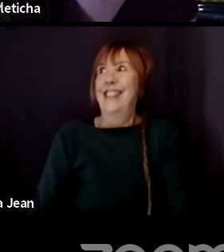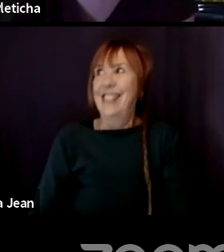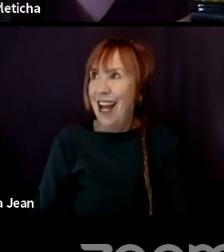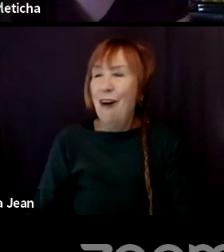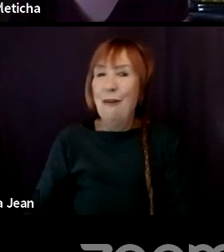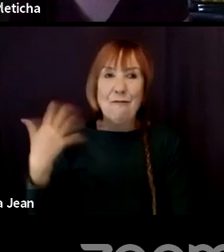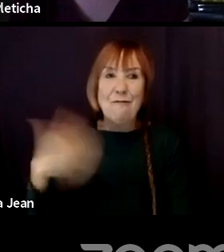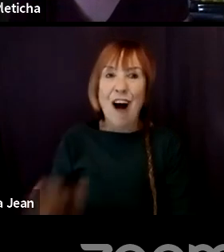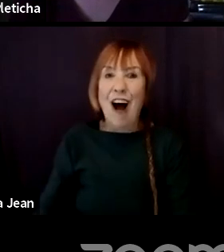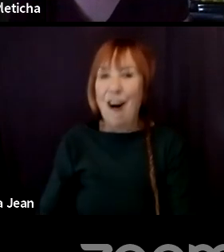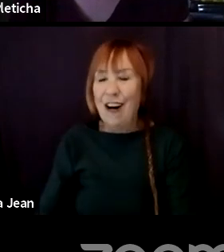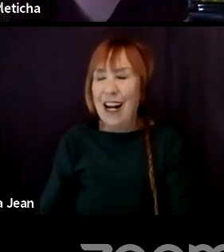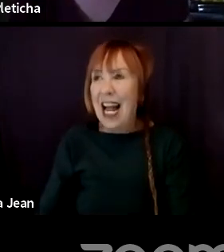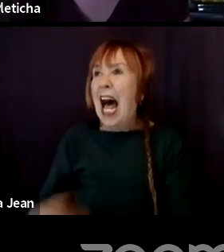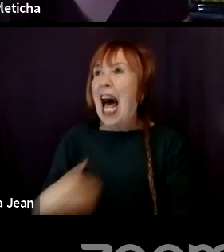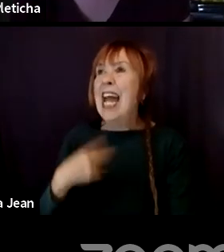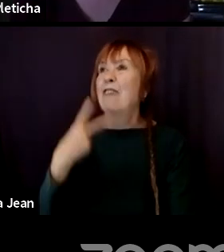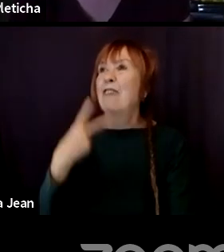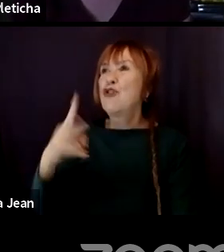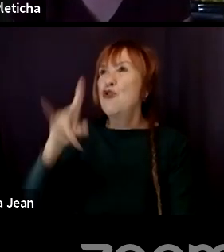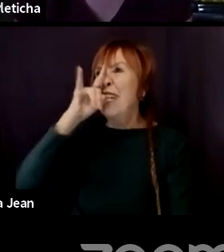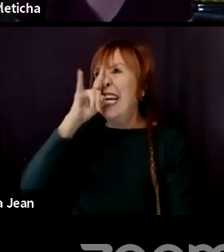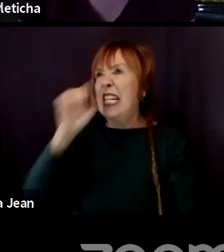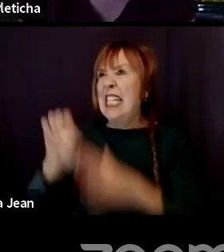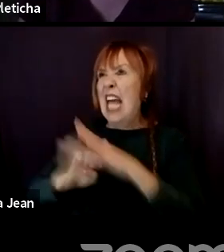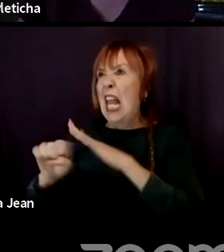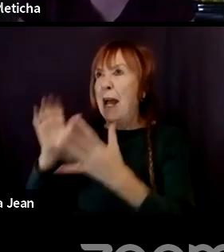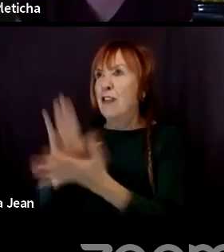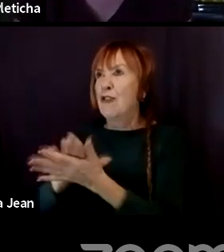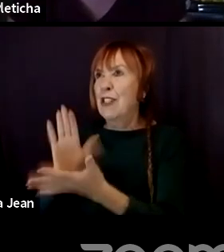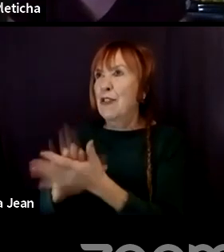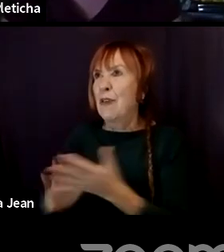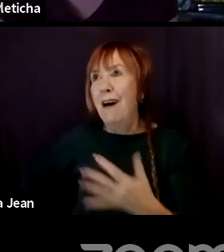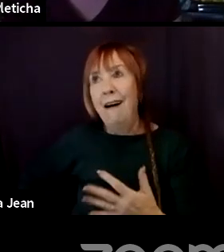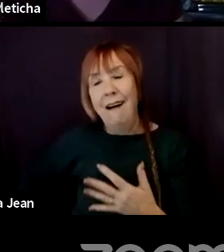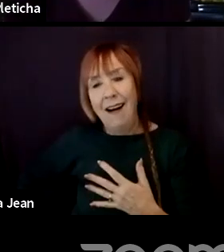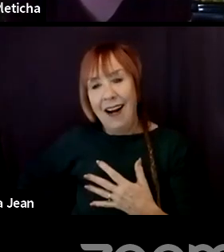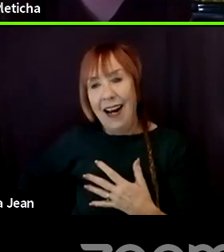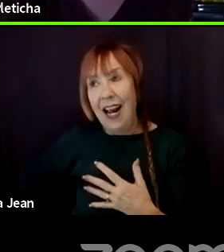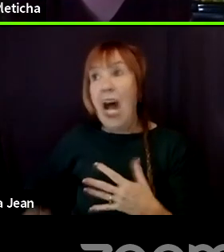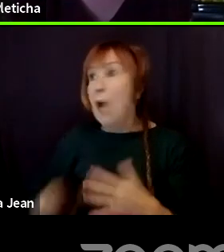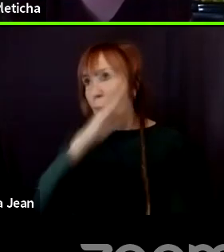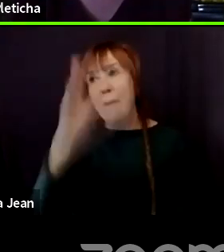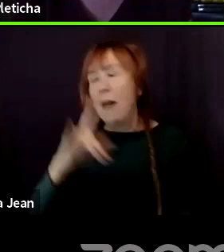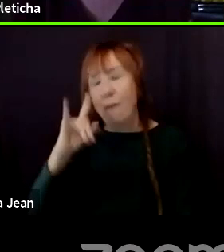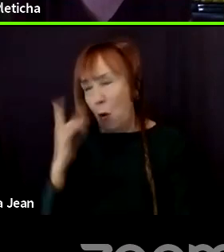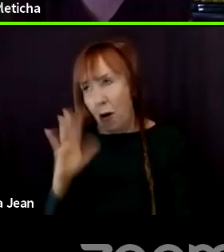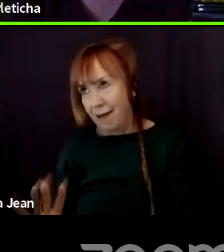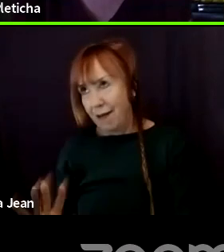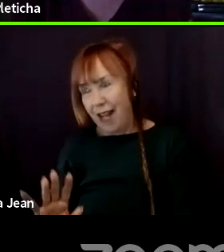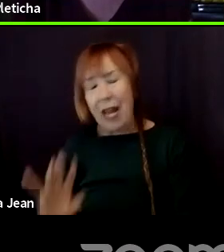I have two elementary school children, so my problem is not being bored. Yeah, here we go.